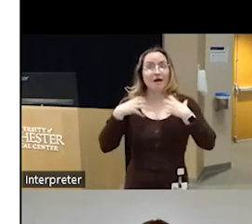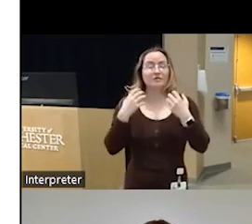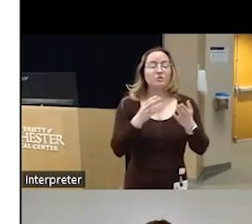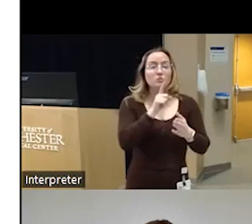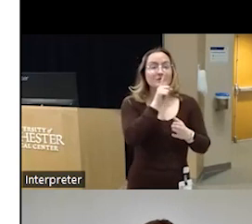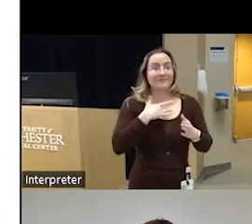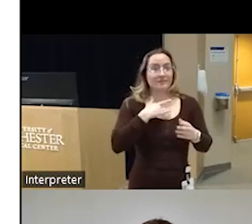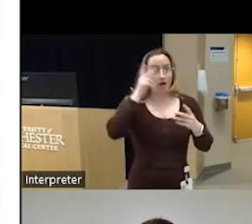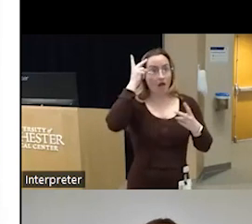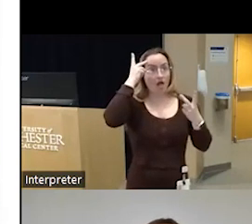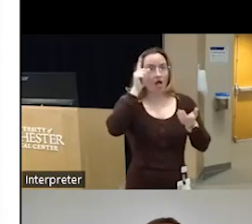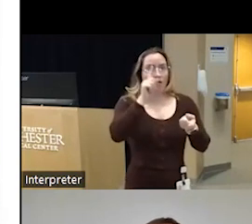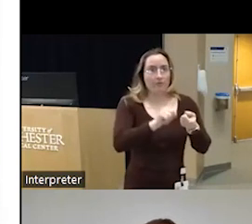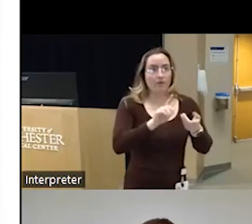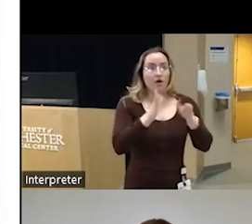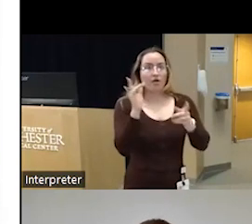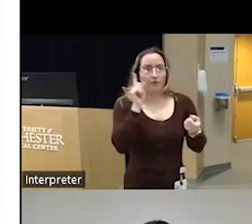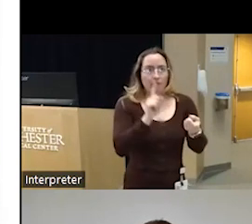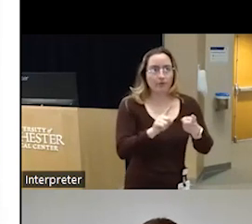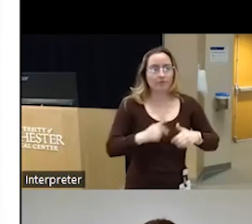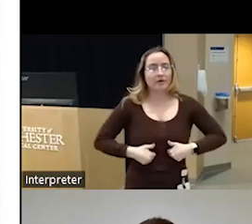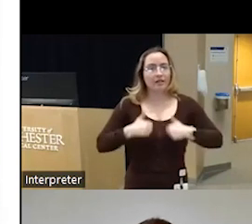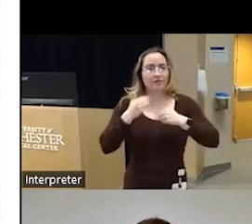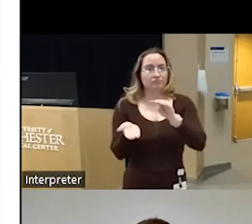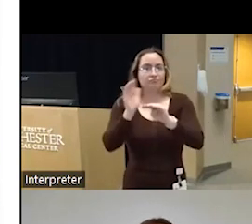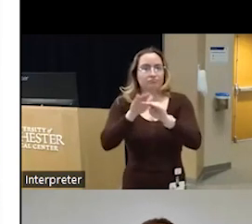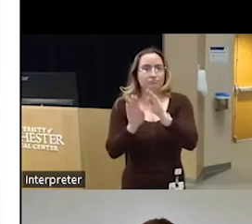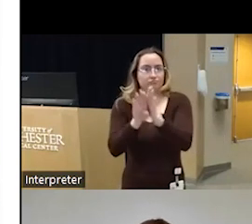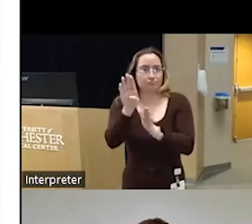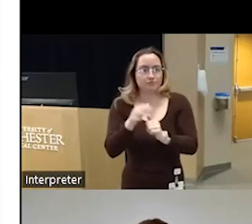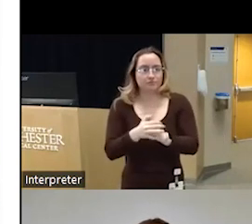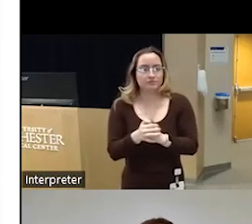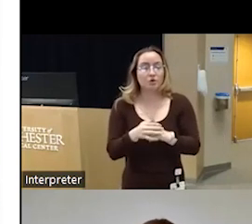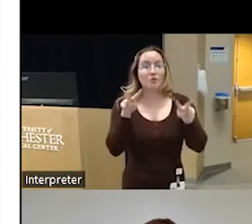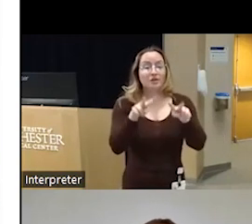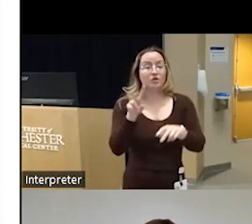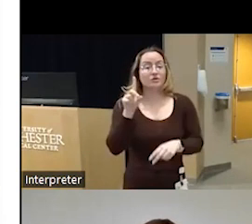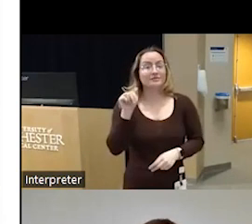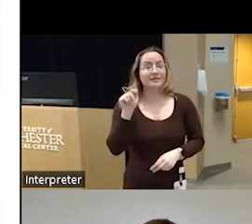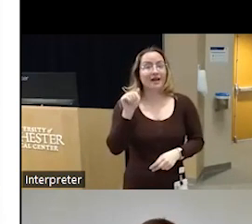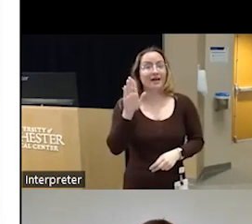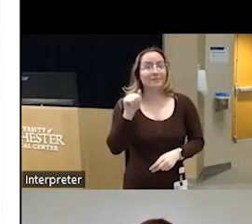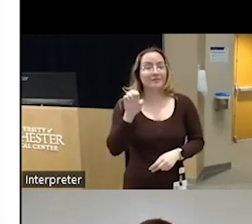And and we looked at that in the finished database we were able to show that in a within subject